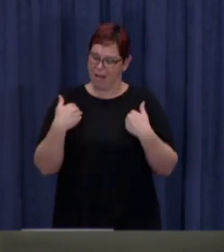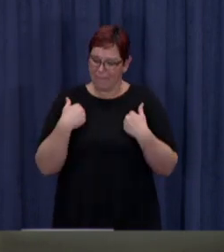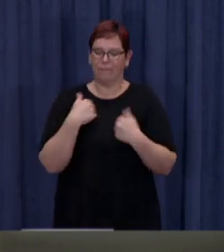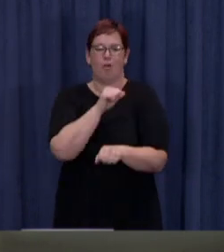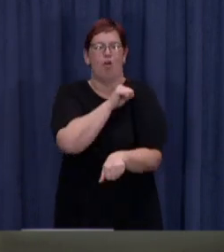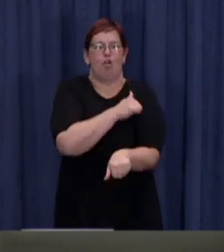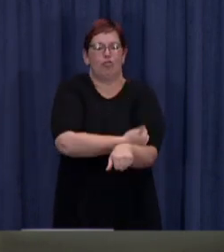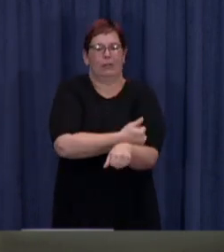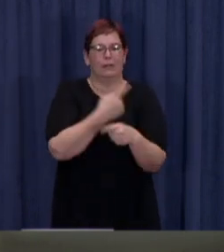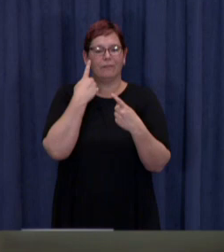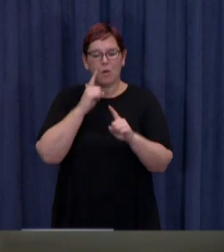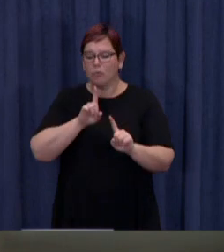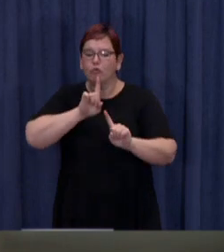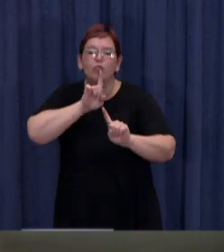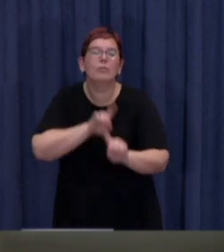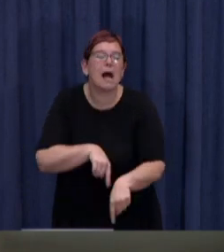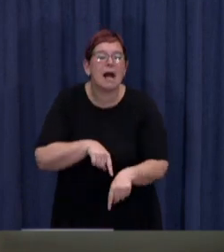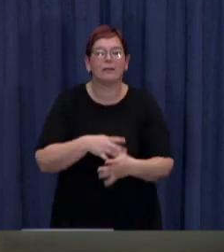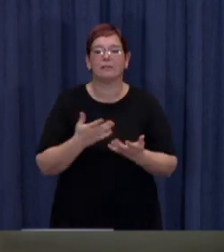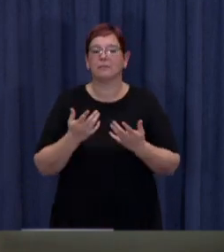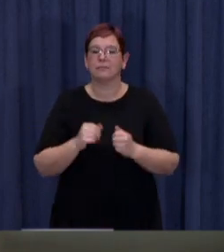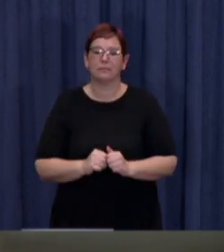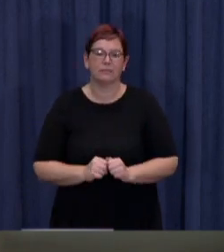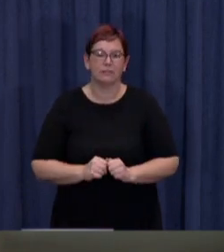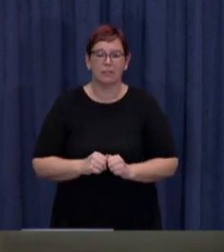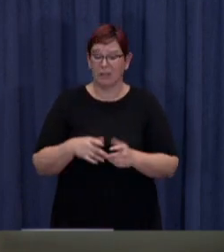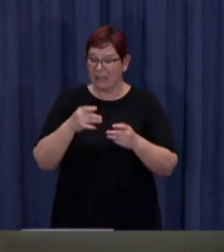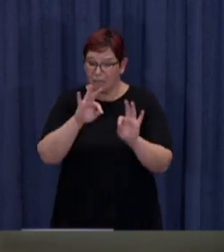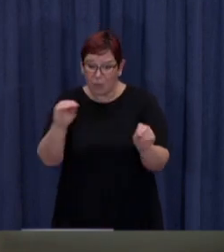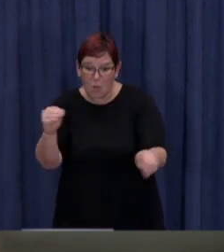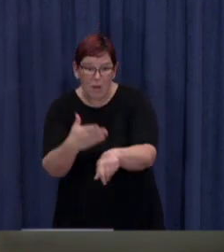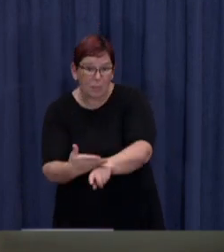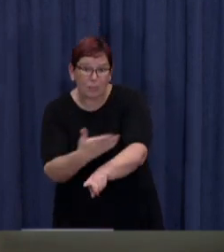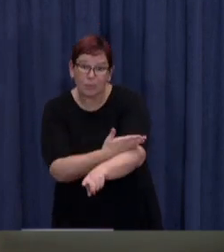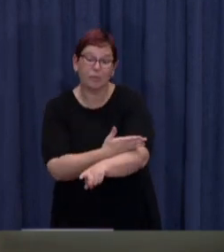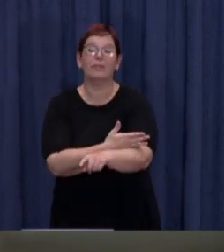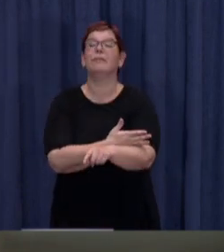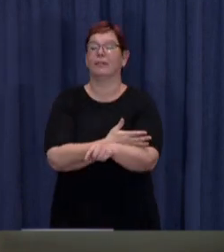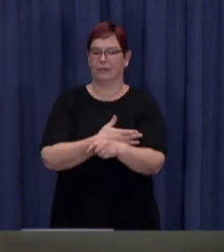we've seen a steady increase in the number of COVID cases and we've seen